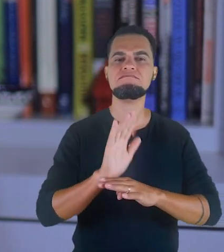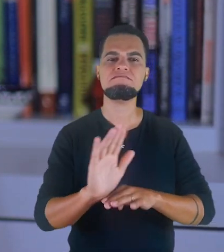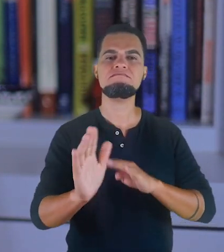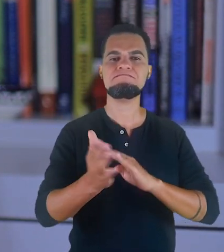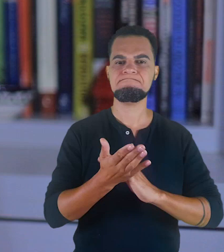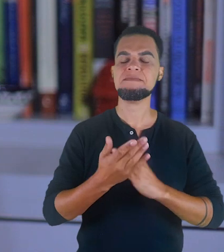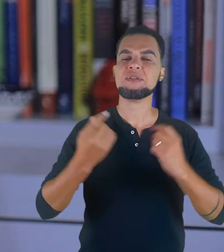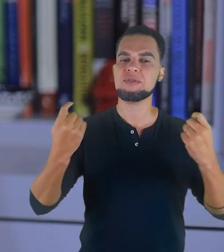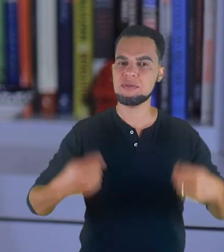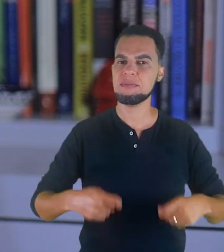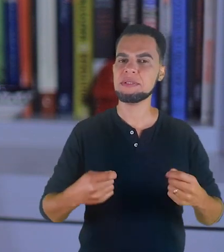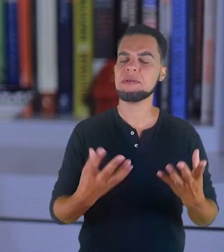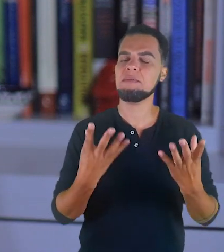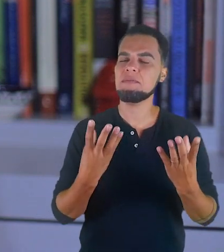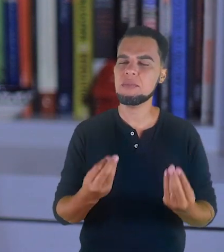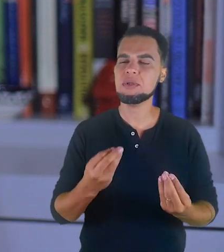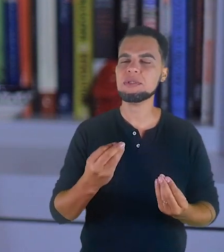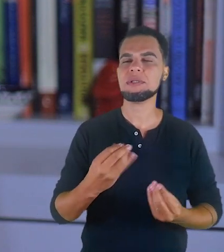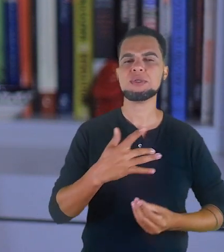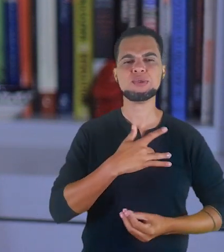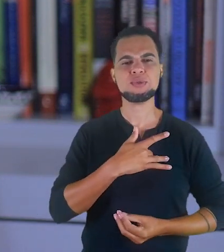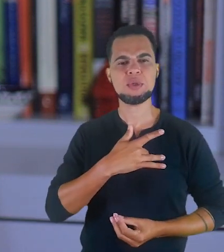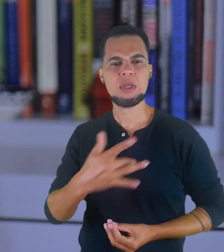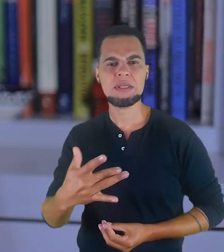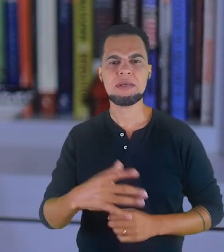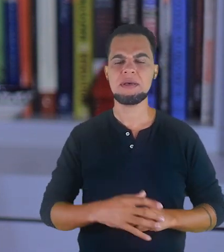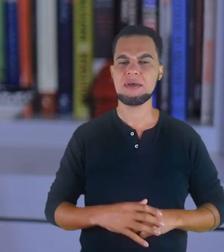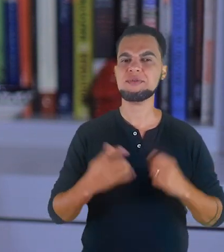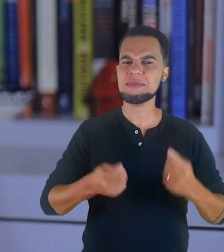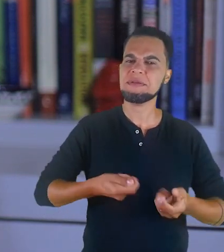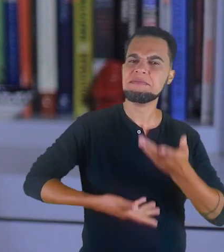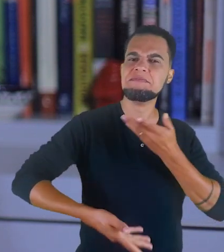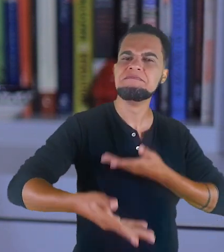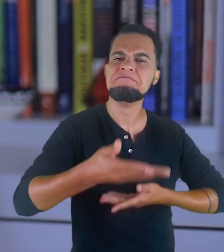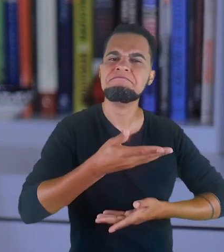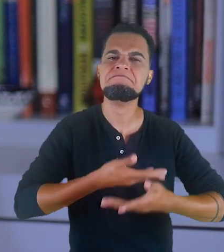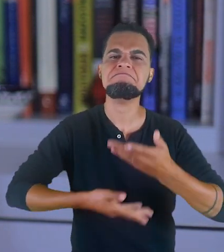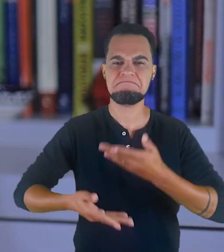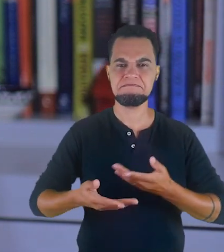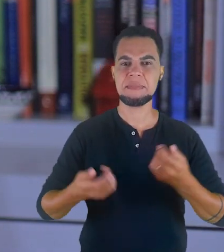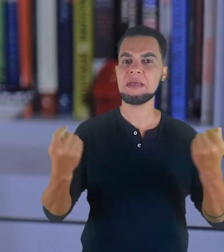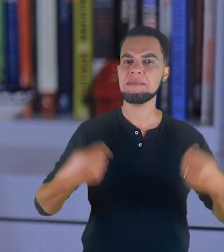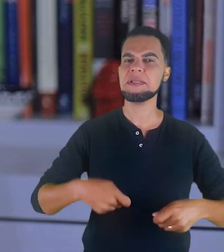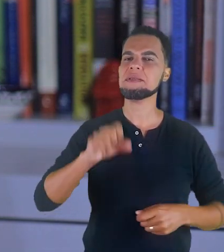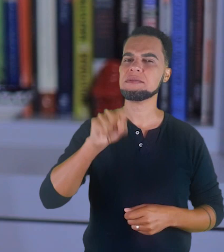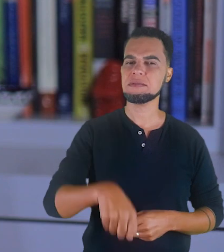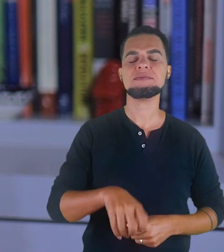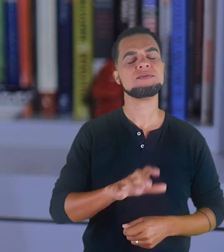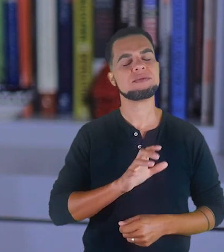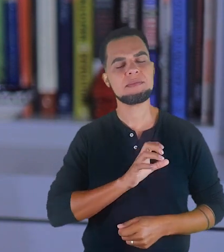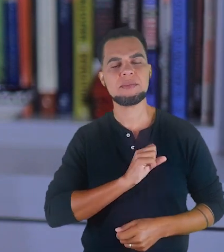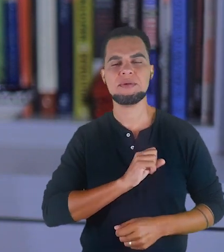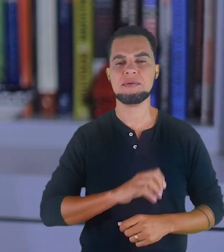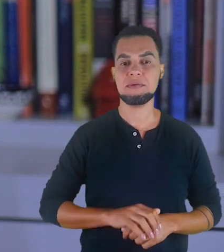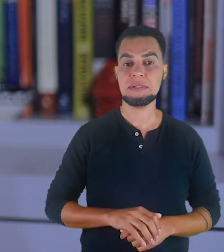And for that we need a lot of solidarity. We need camaraderie and we need love.